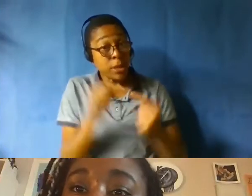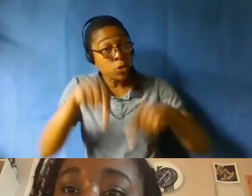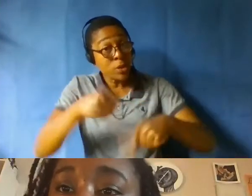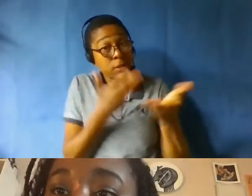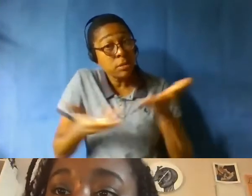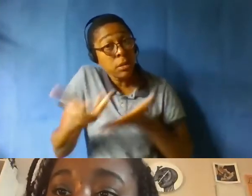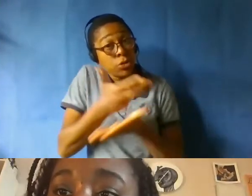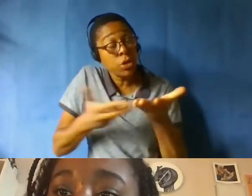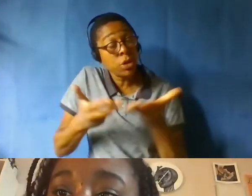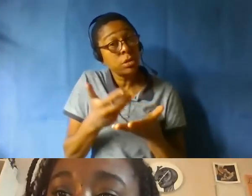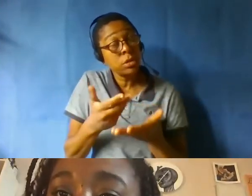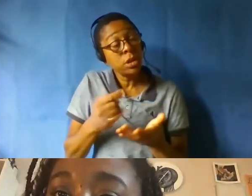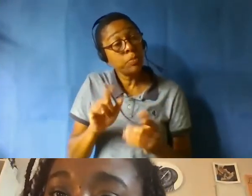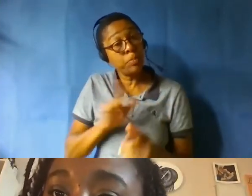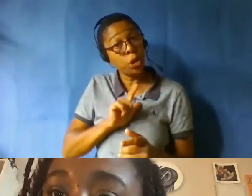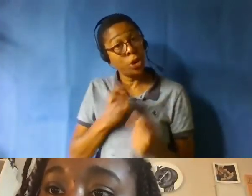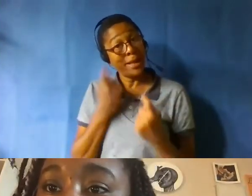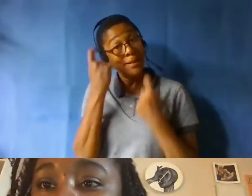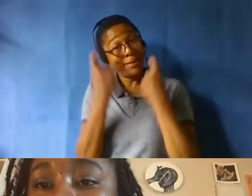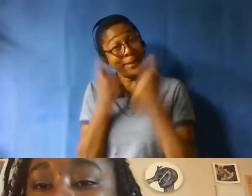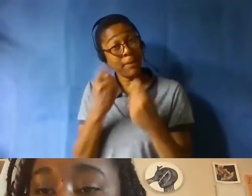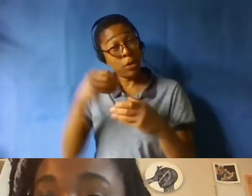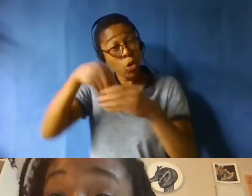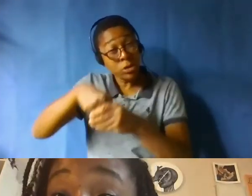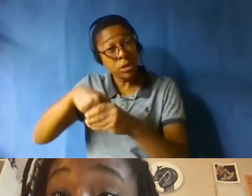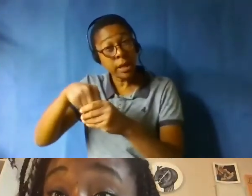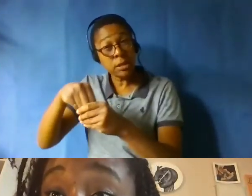come from and offering a different platform to thinking about stemming in a